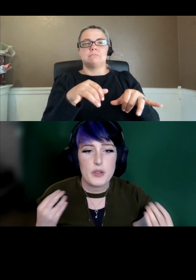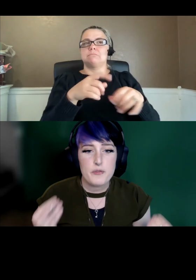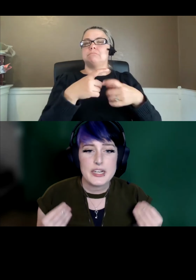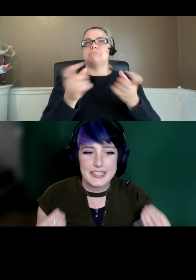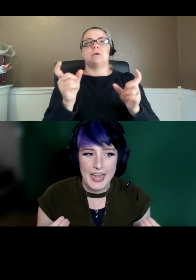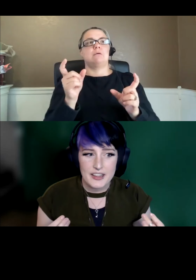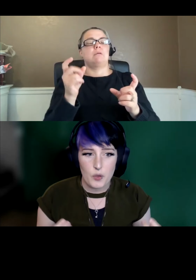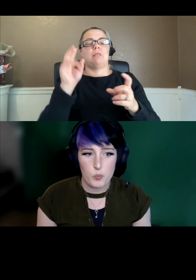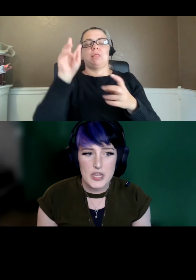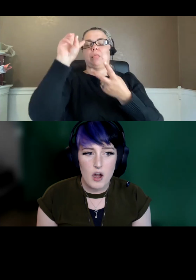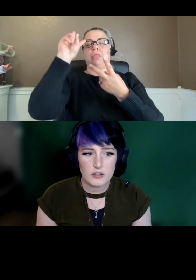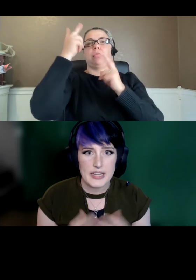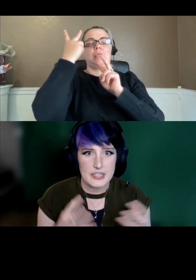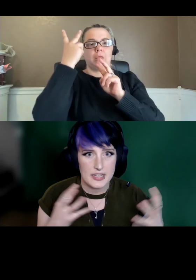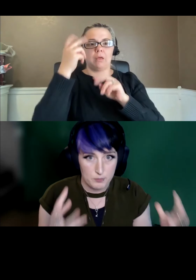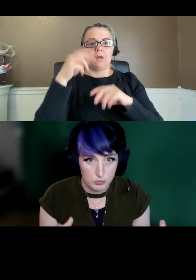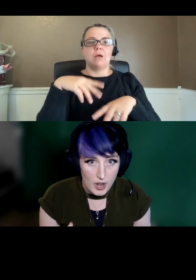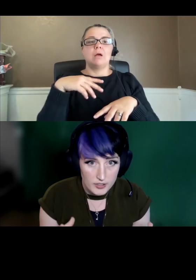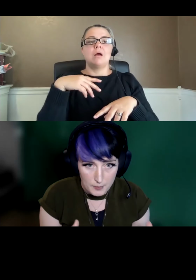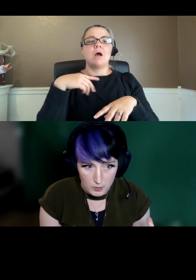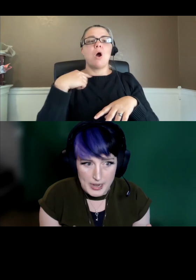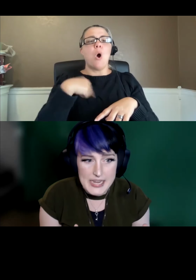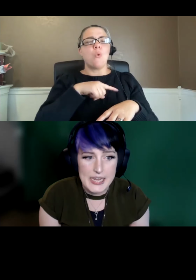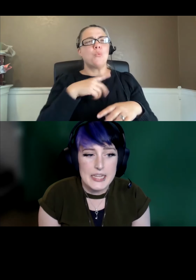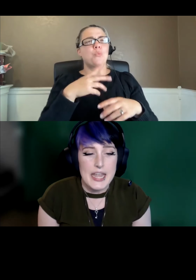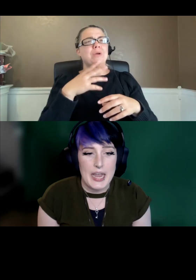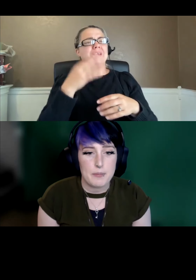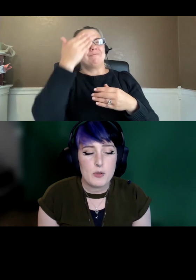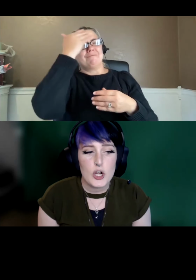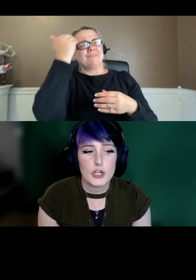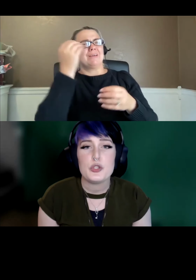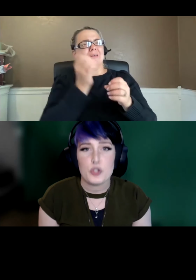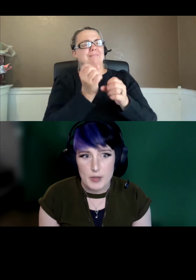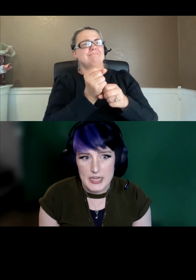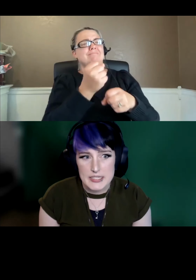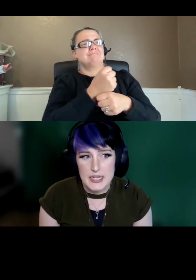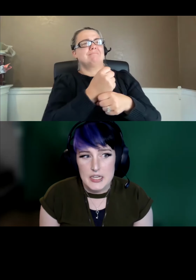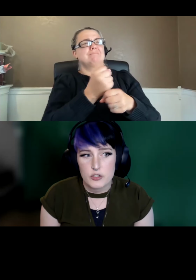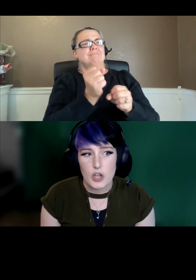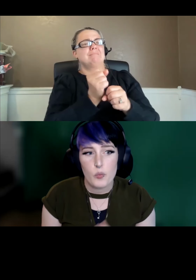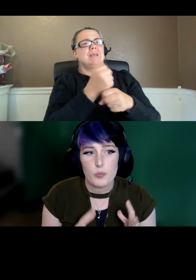that we forget that we are like, it's a product that we're making and people are consuming it. So,